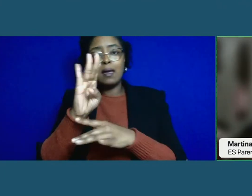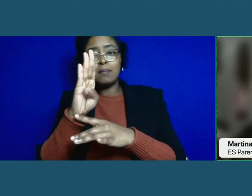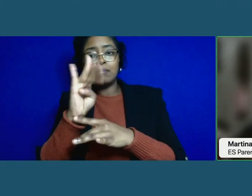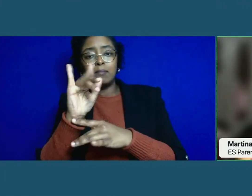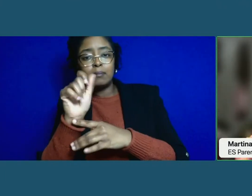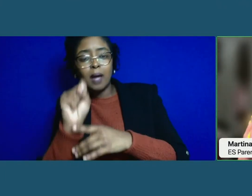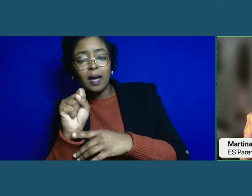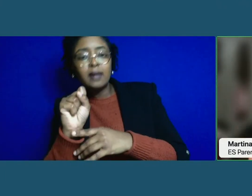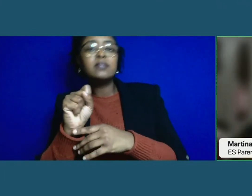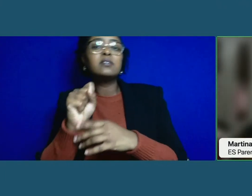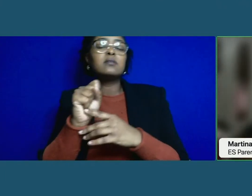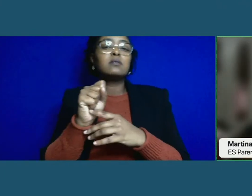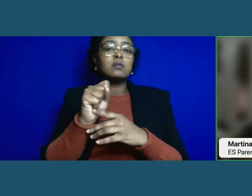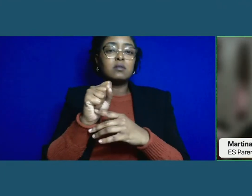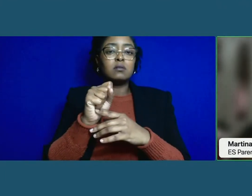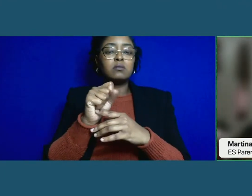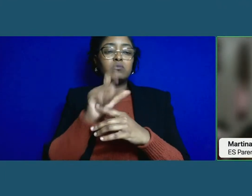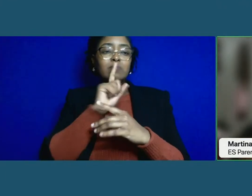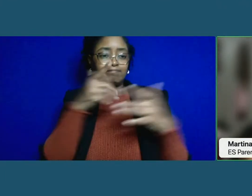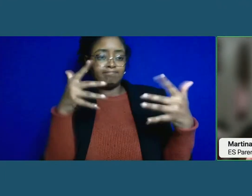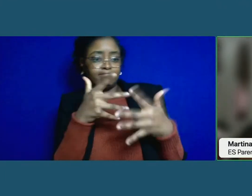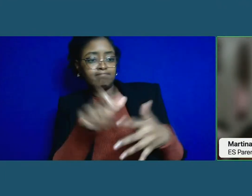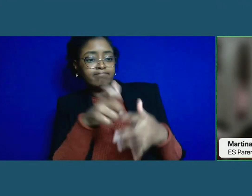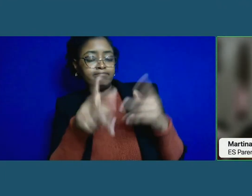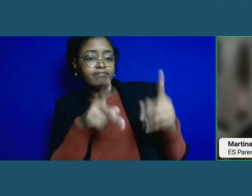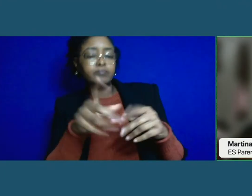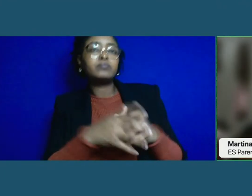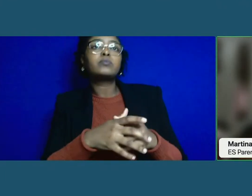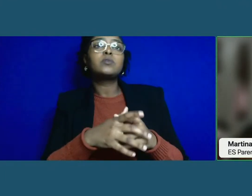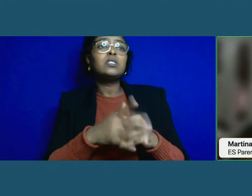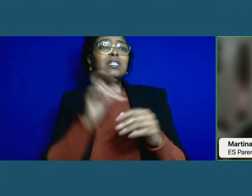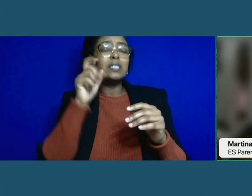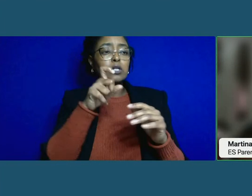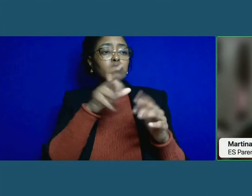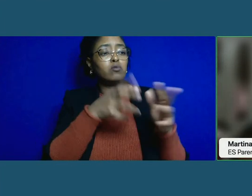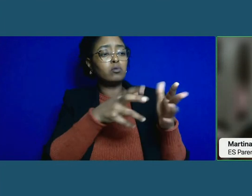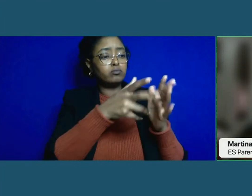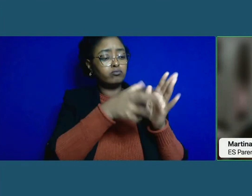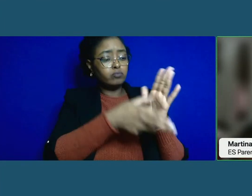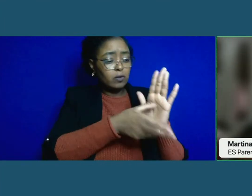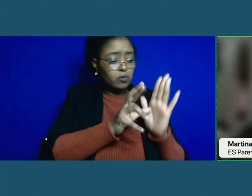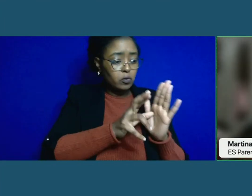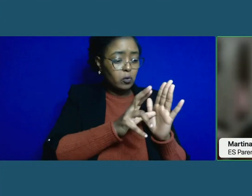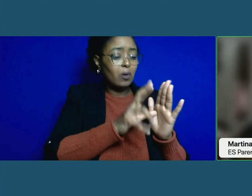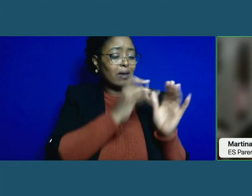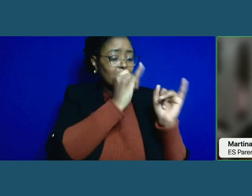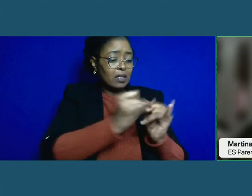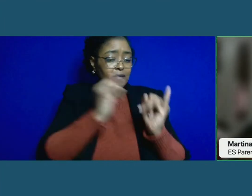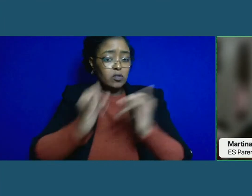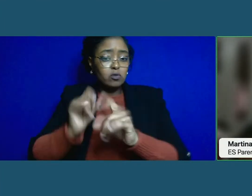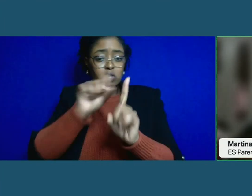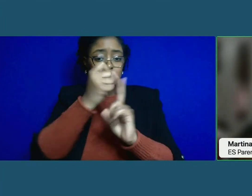including hate bias, bullying, intimidation and really looking